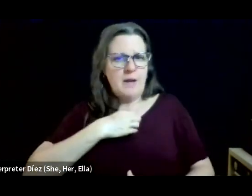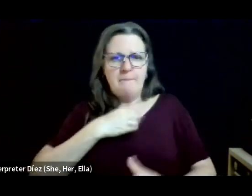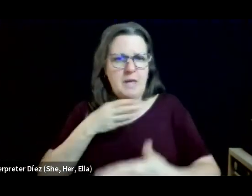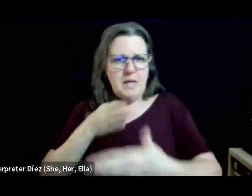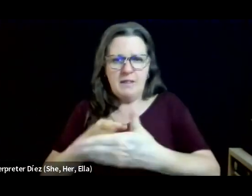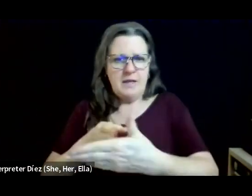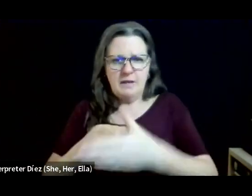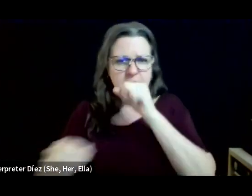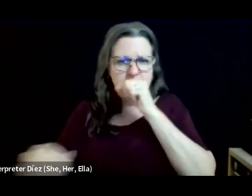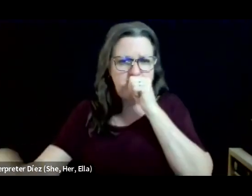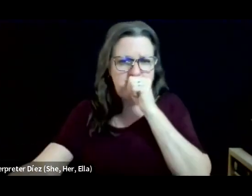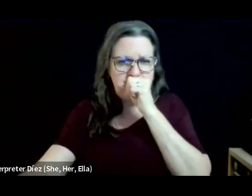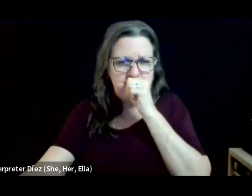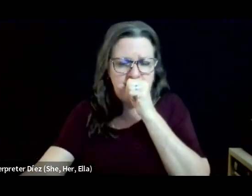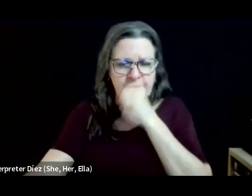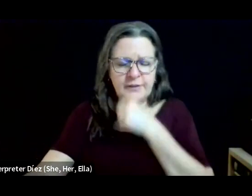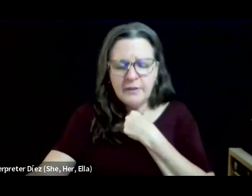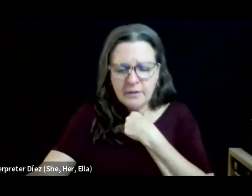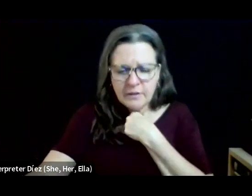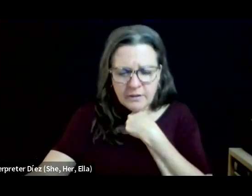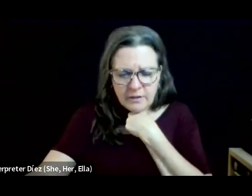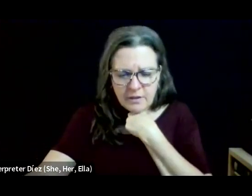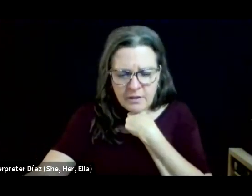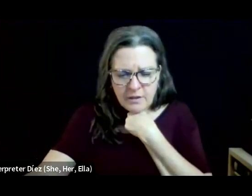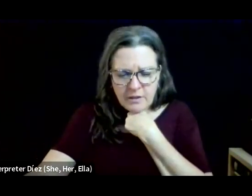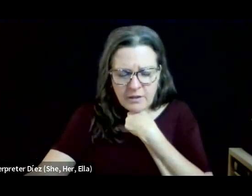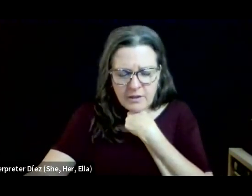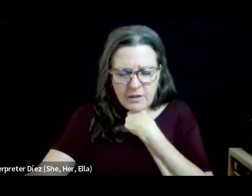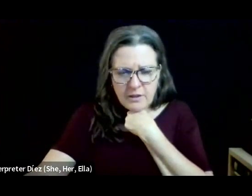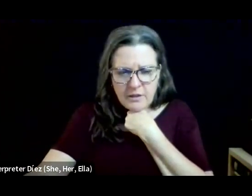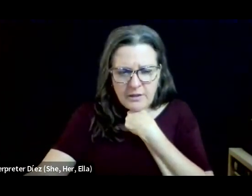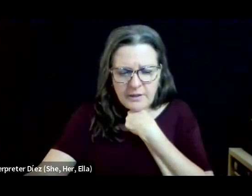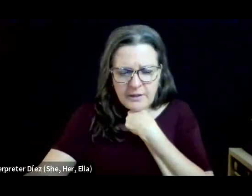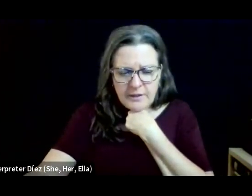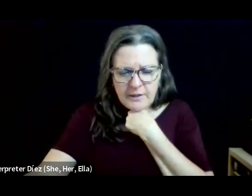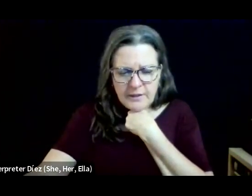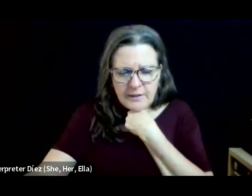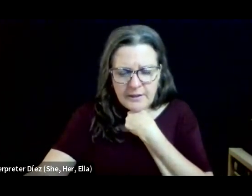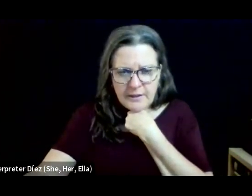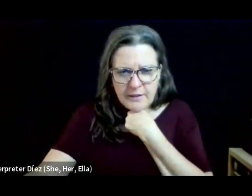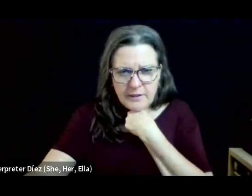Whomever makes the decision to allow these people.